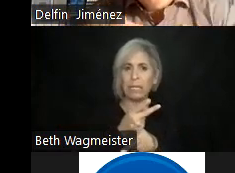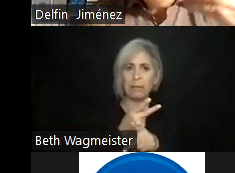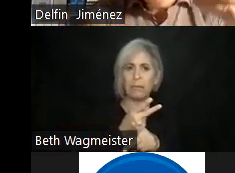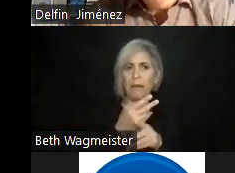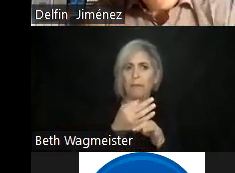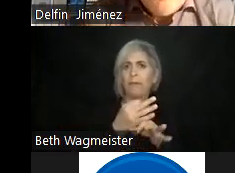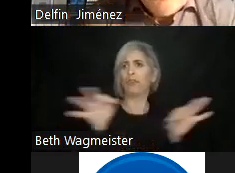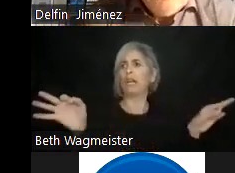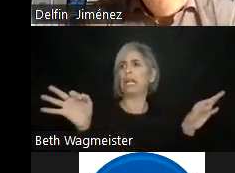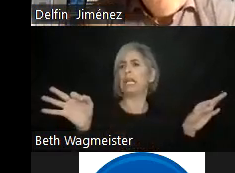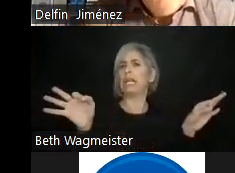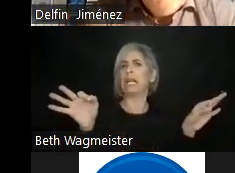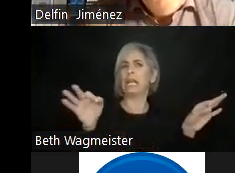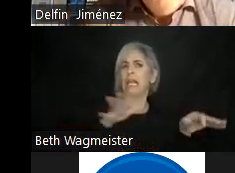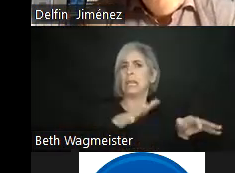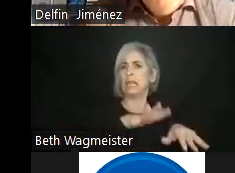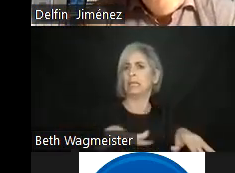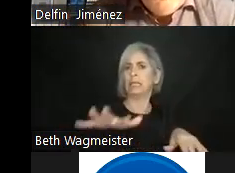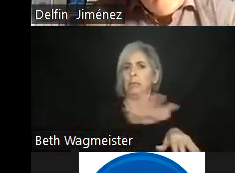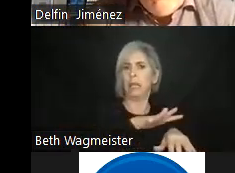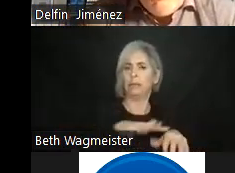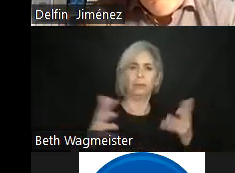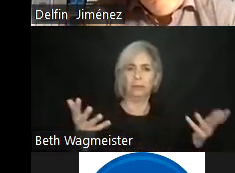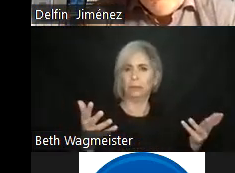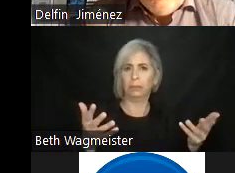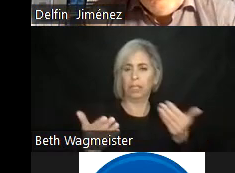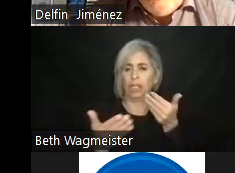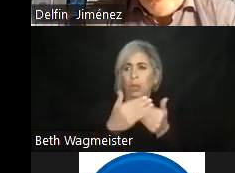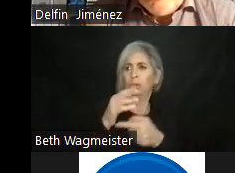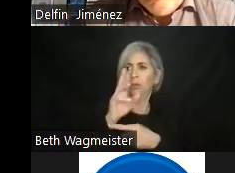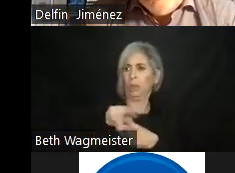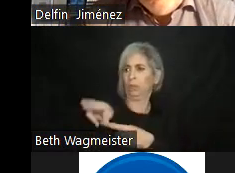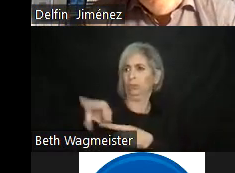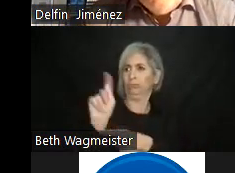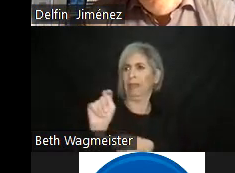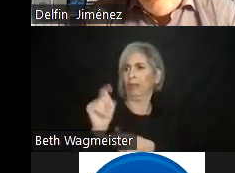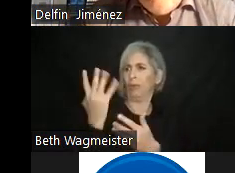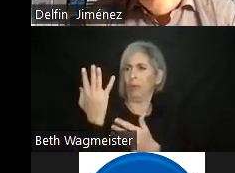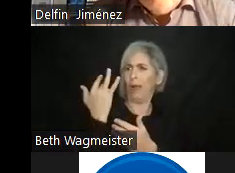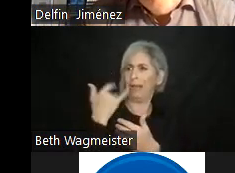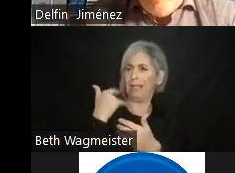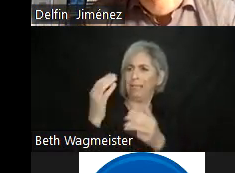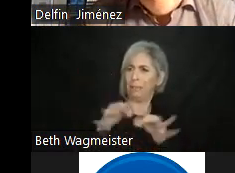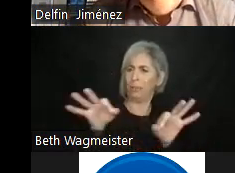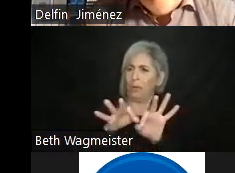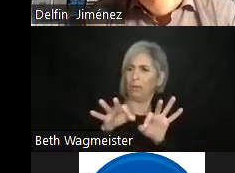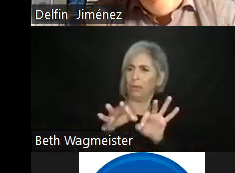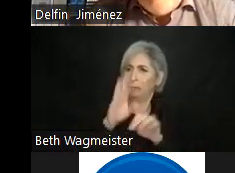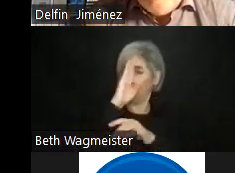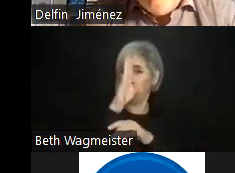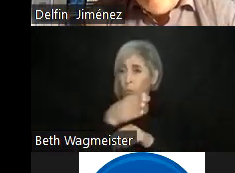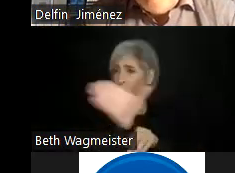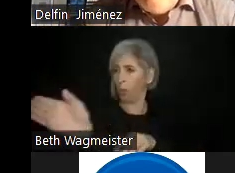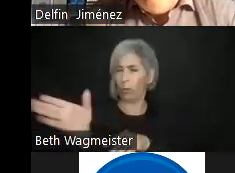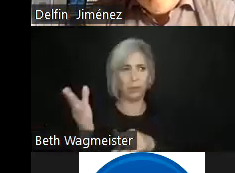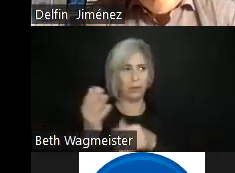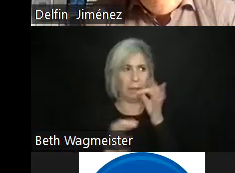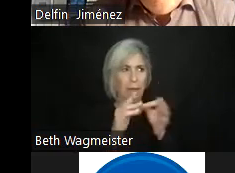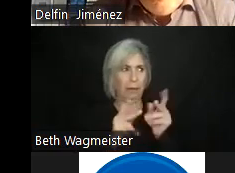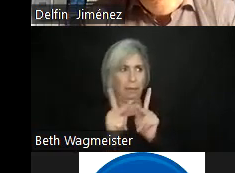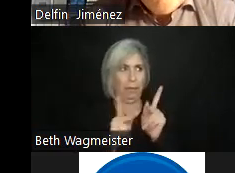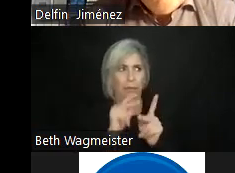close to the toilet. Many people do not know why only they only know well, this